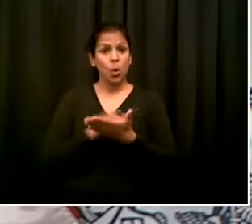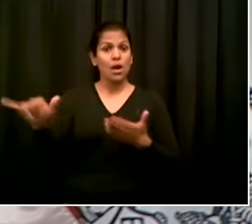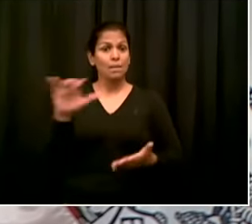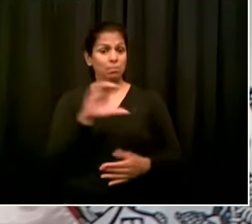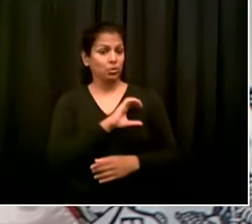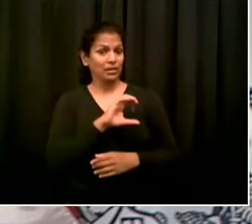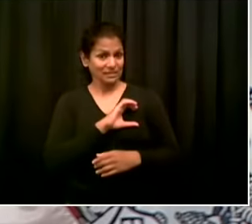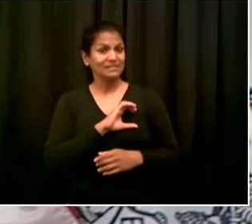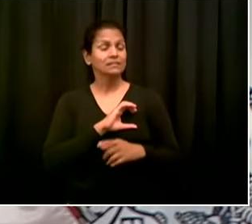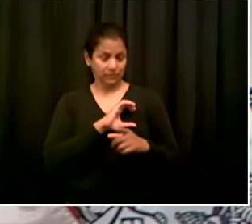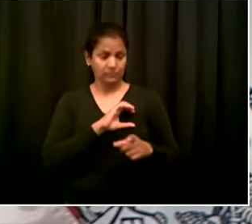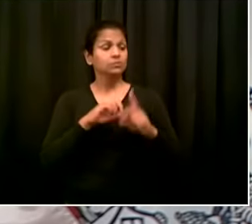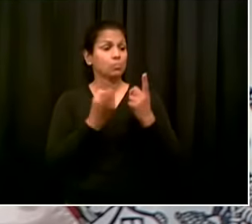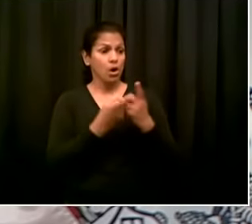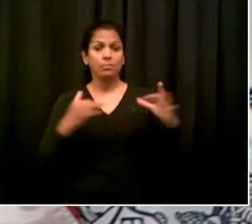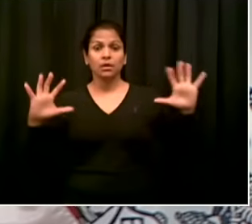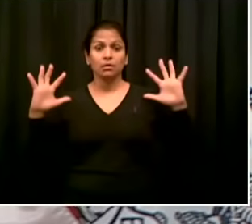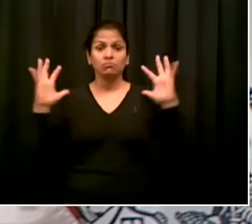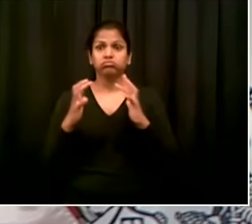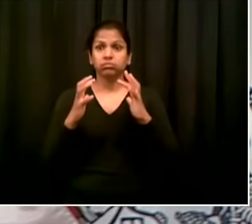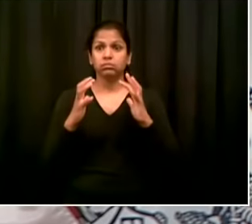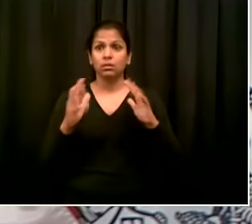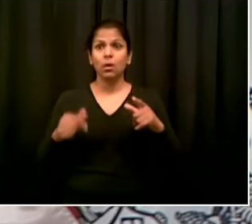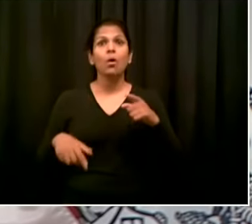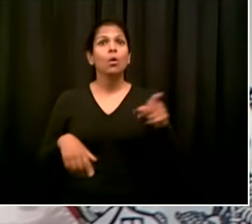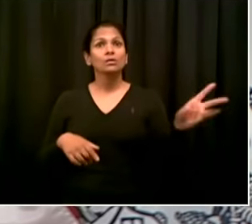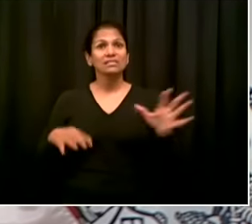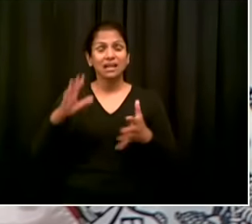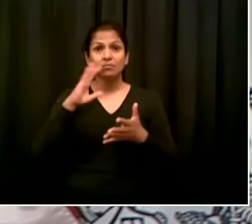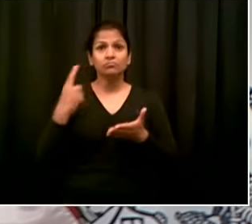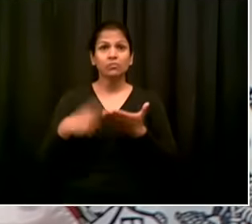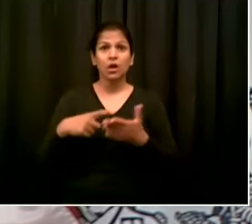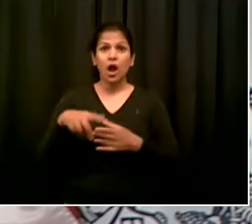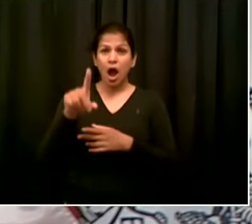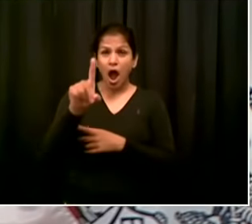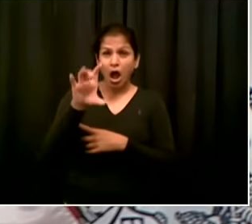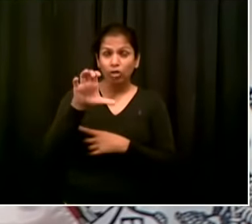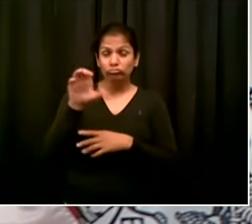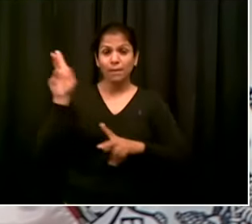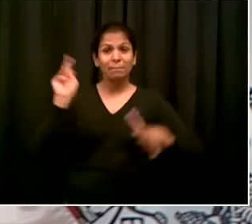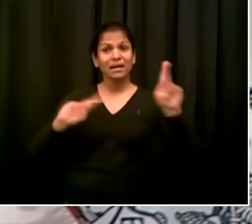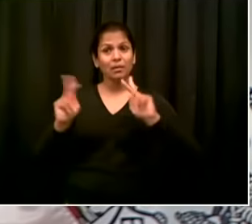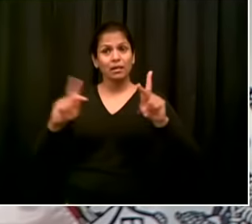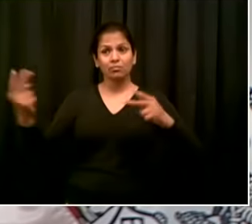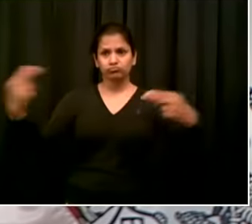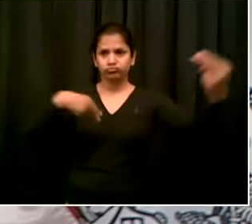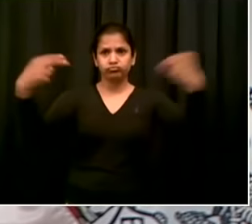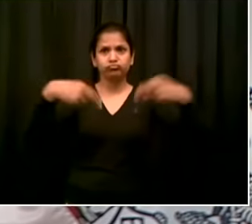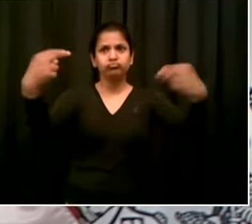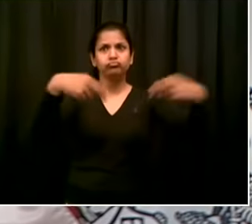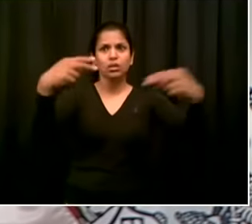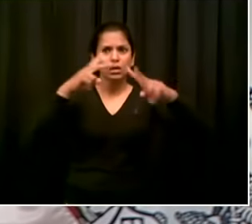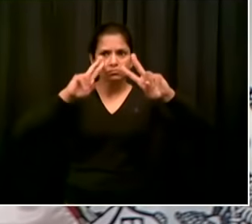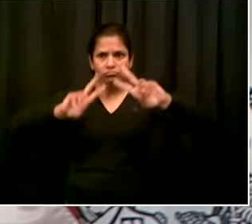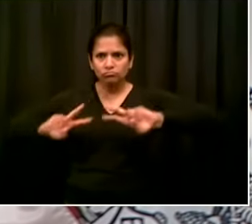SEEN AN UPTICK IN MASK USE